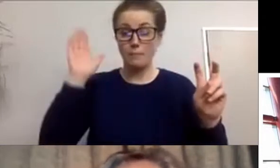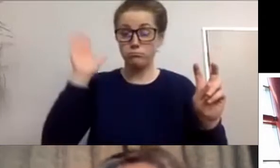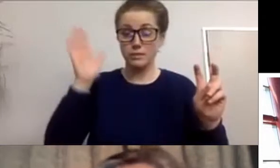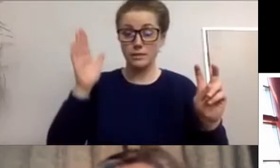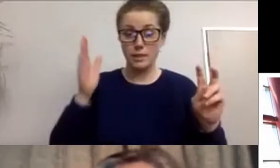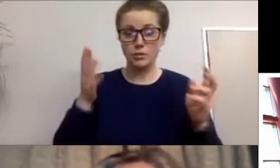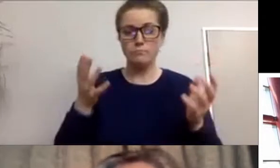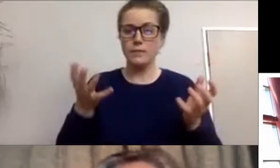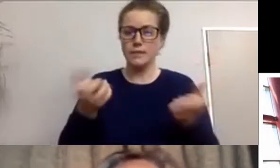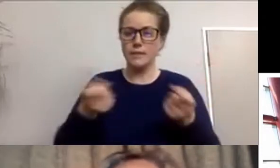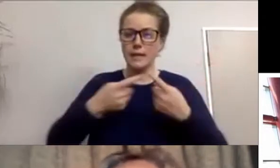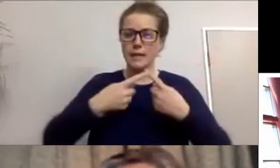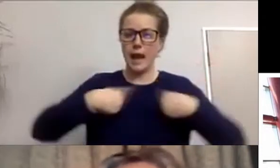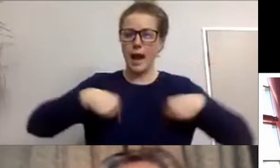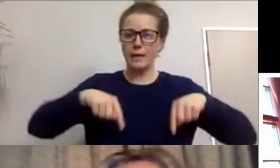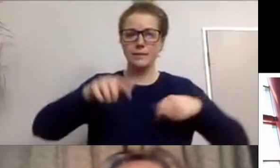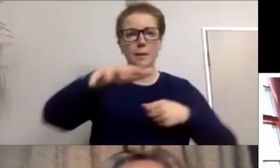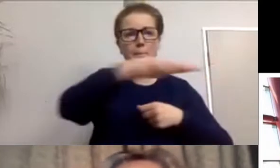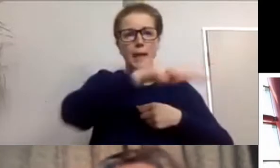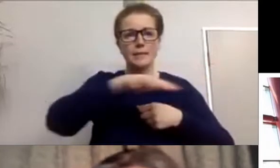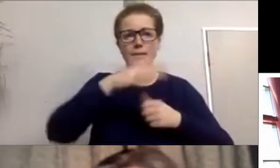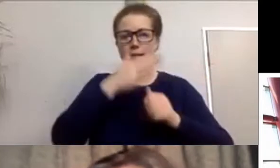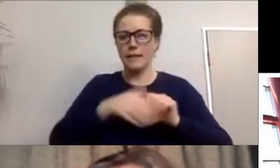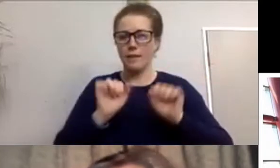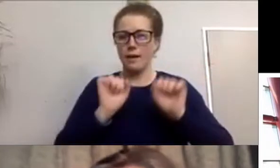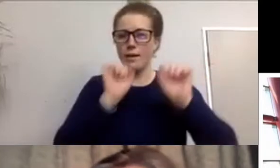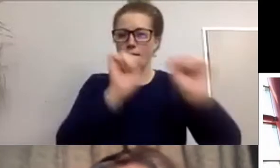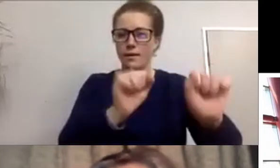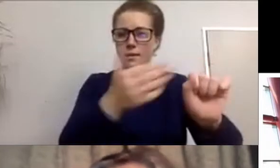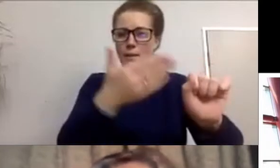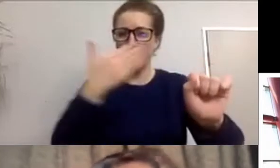places we have never gone - The Royal New Zealand Ballet accessibility